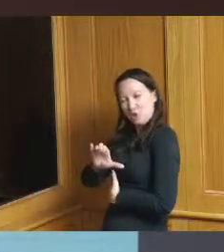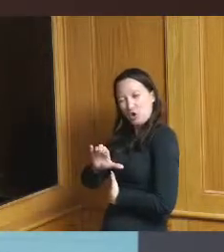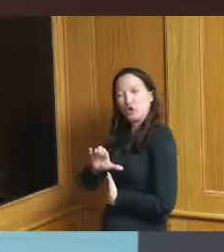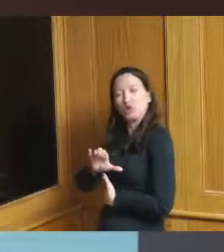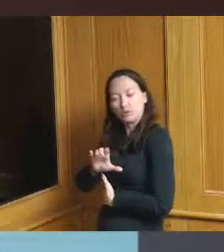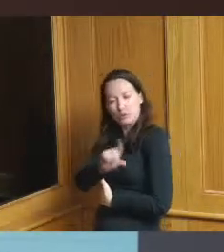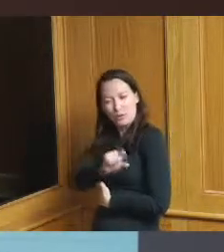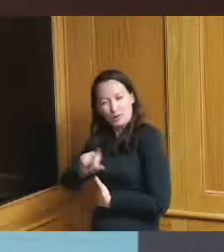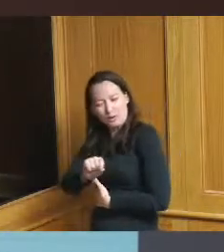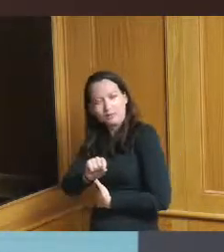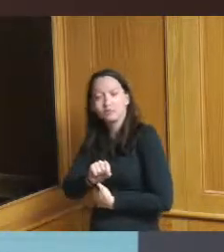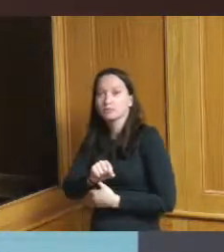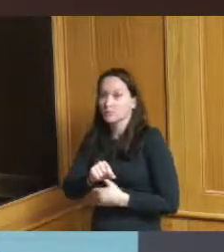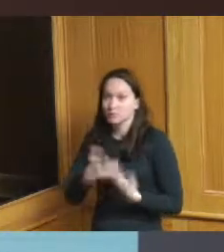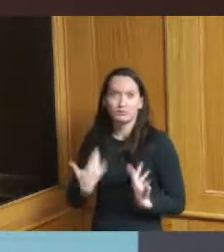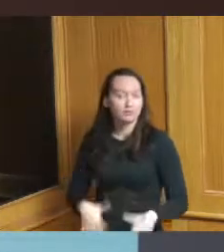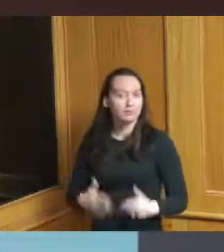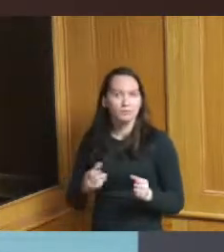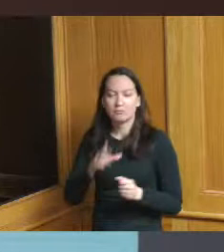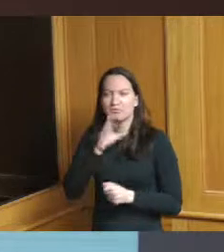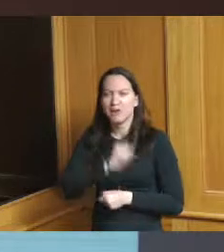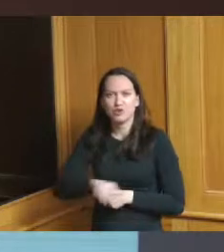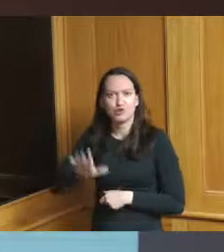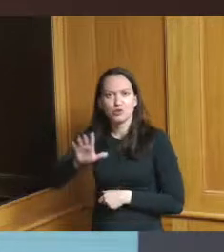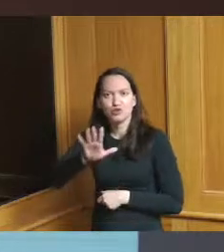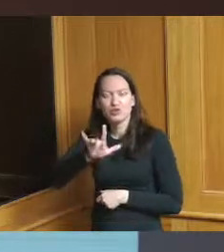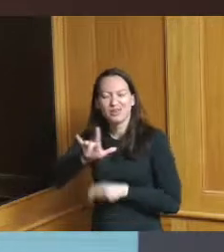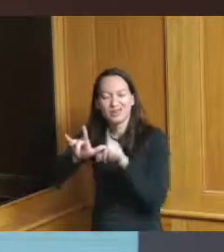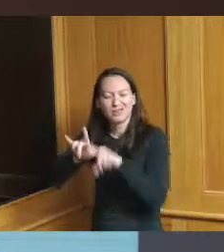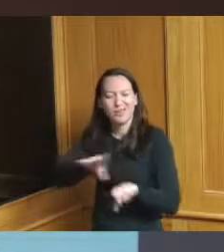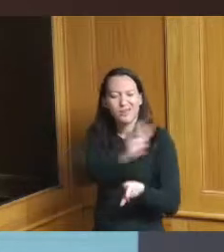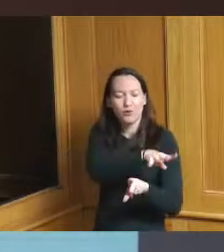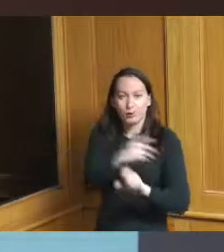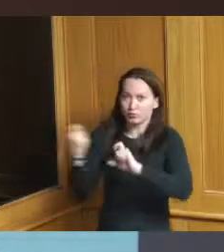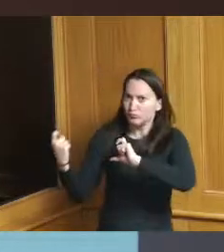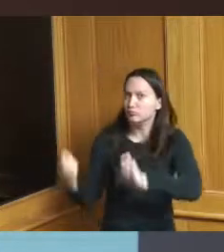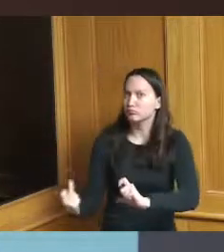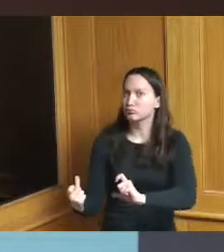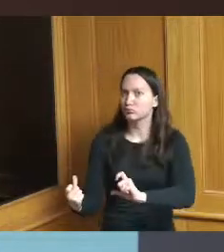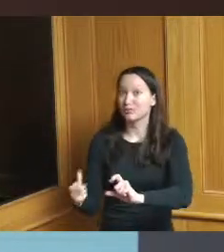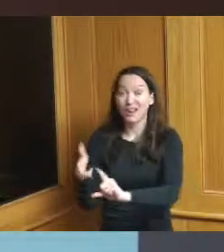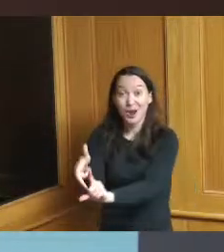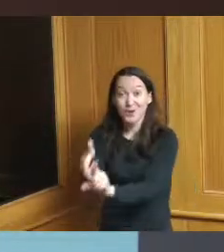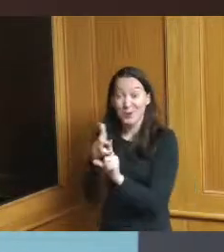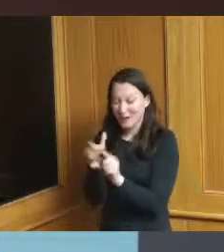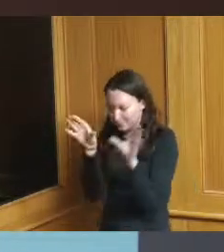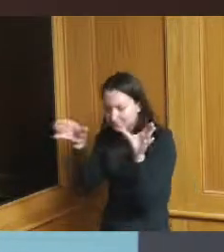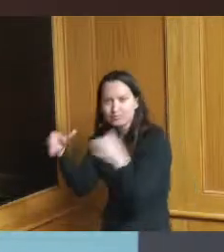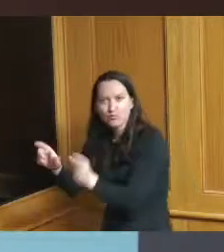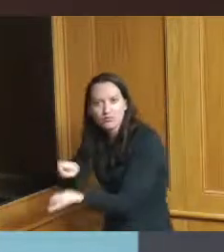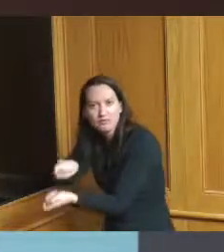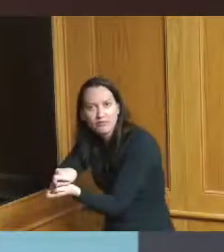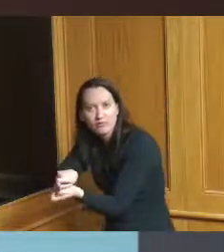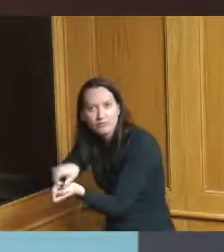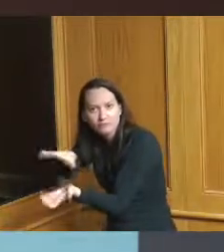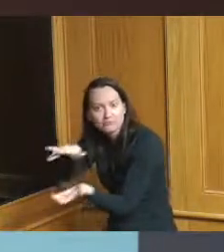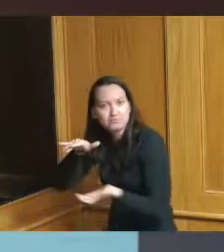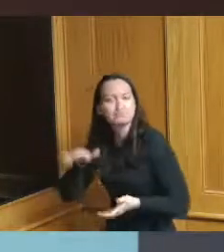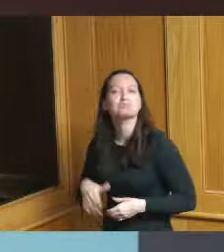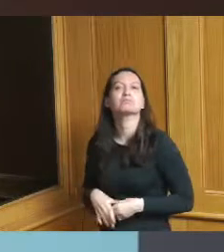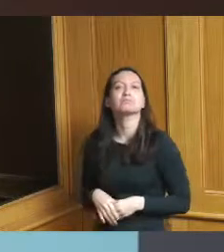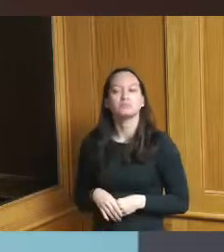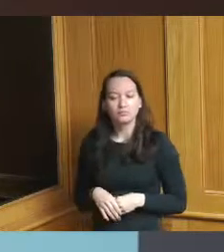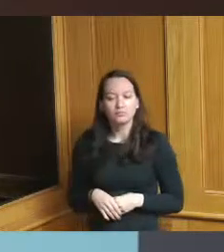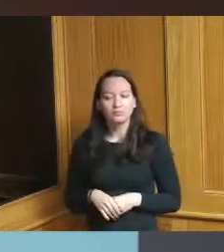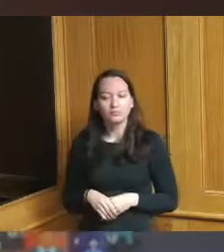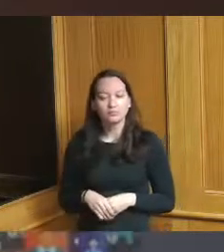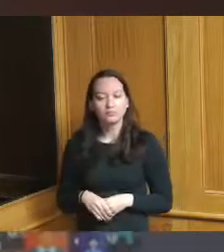these higher numbers with ages 25 to 44 and so we over recruited in that age range